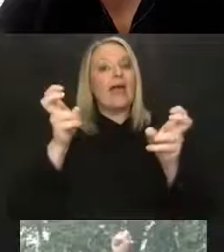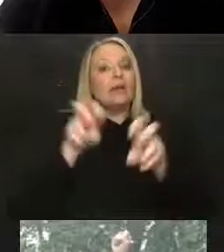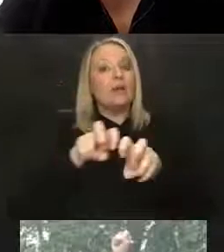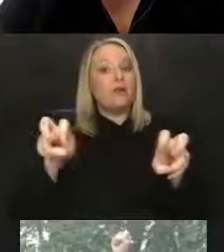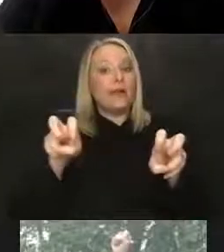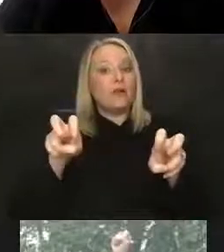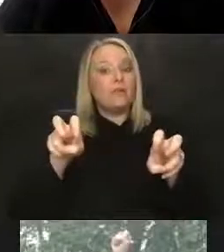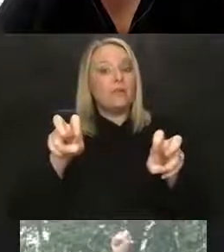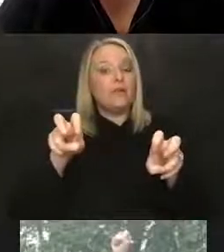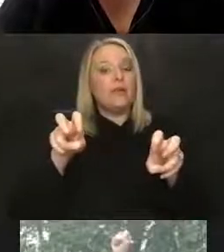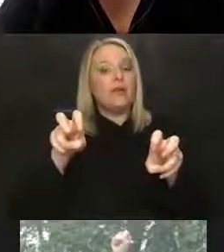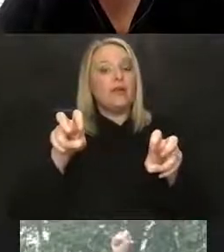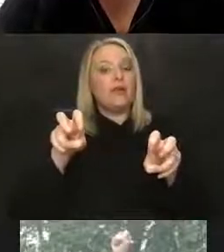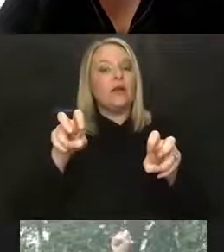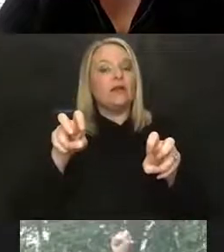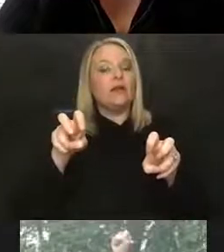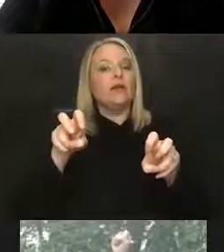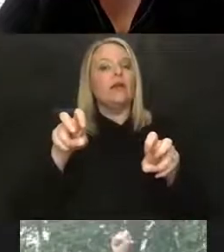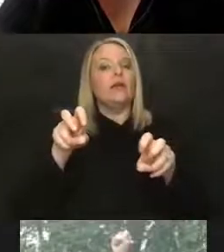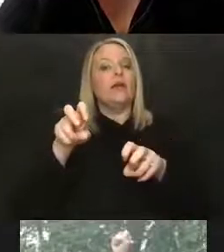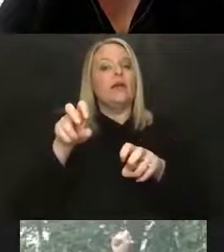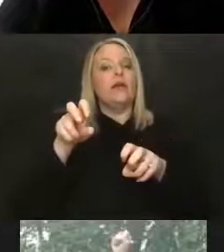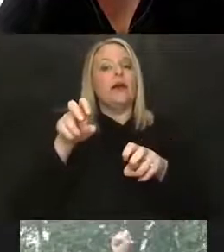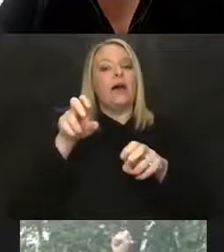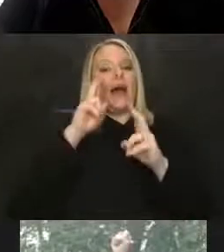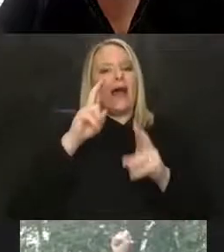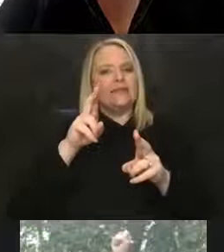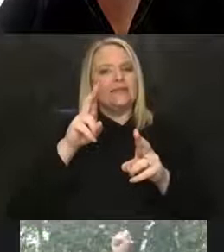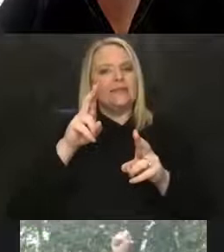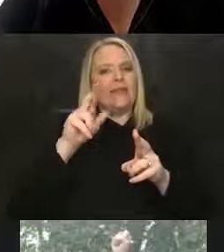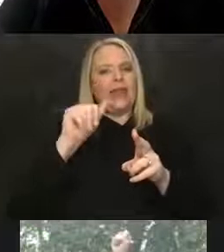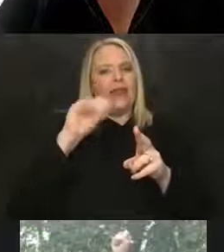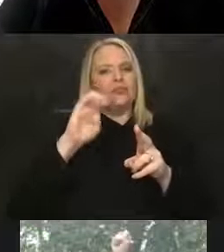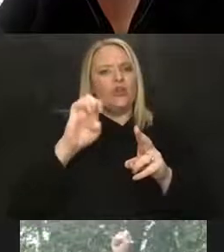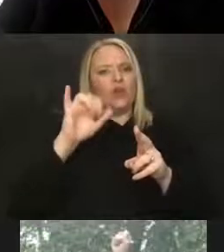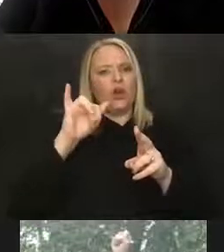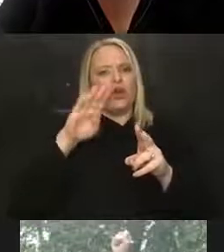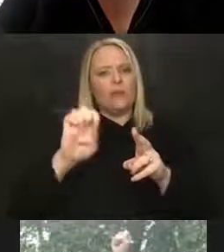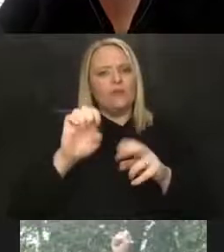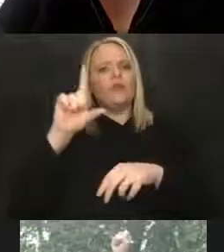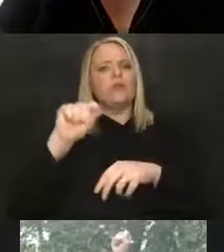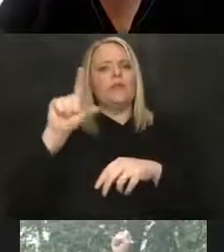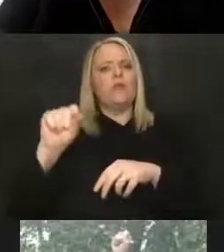"On the Stage, In the Archive: A Conversation with 2020 UIC 3Arts Fellows